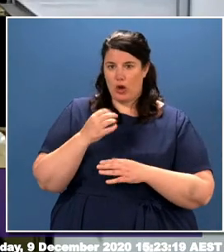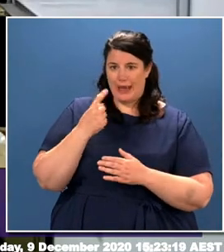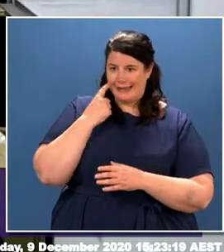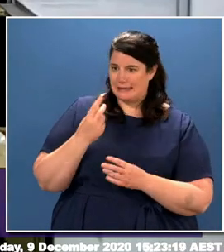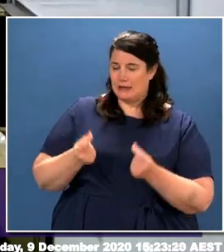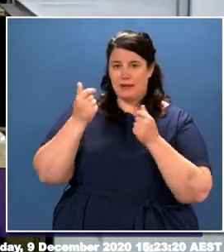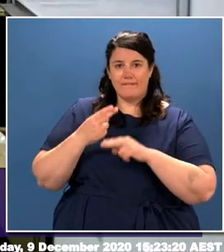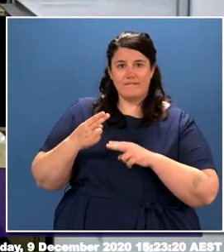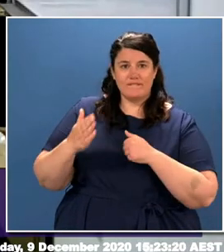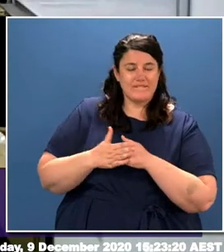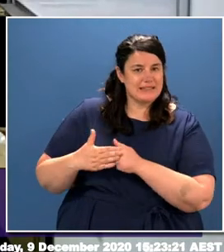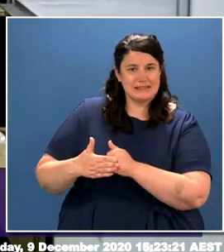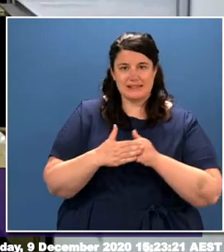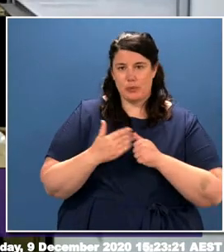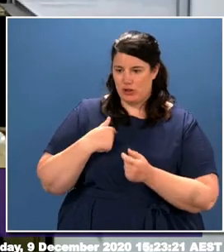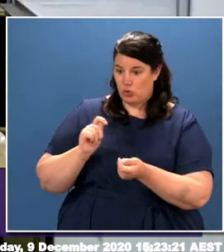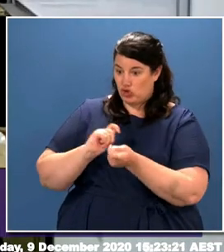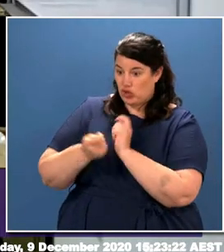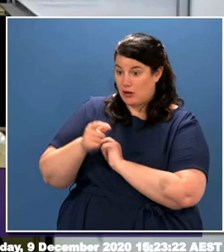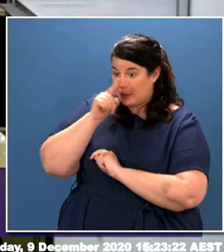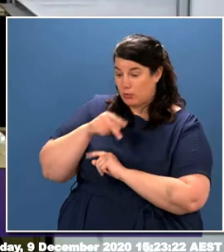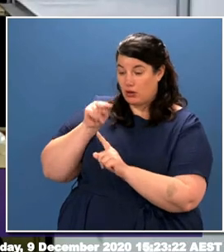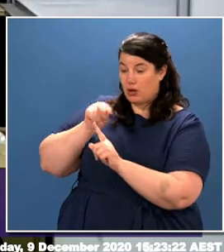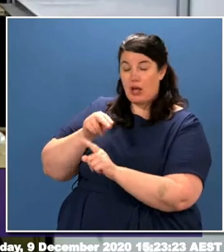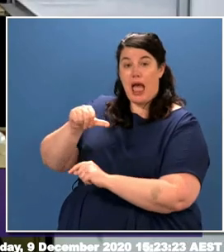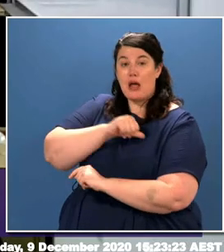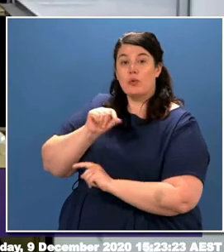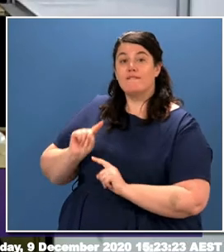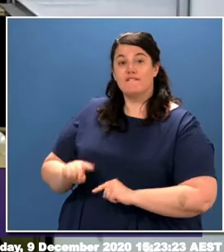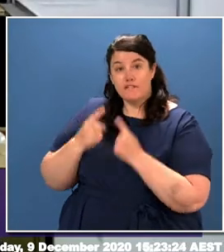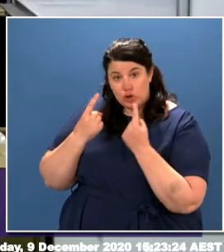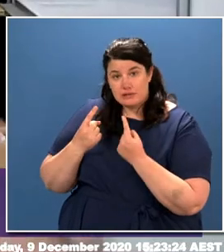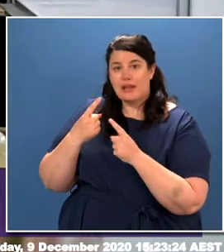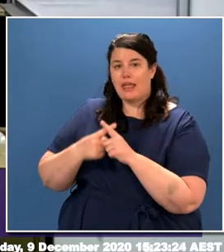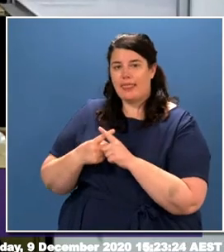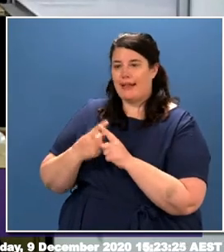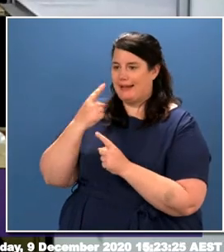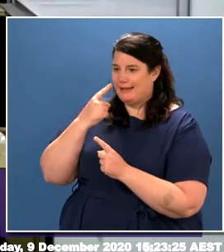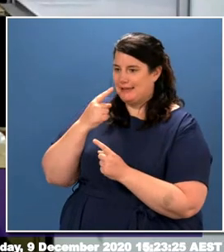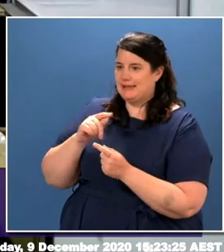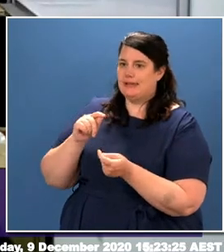system, we've got to address the attitude problem that we have here as a society, you know.